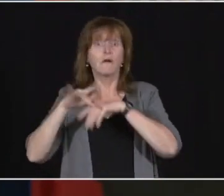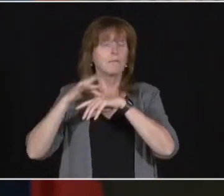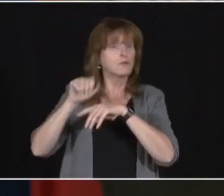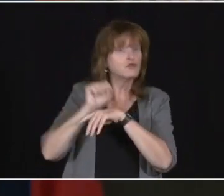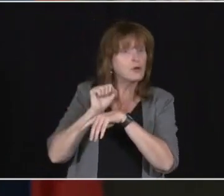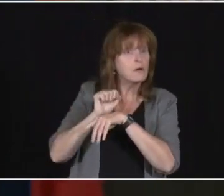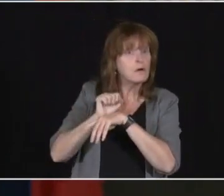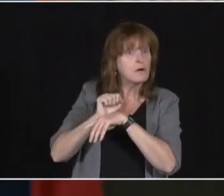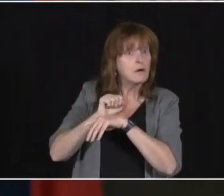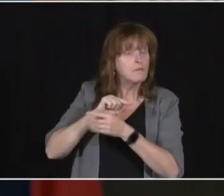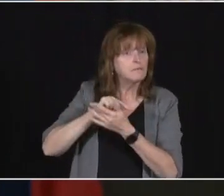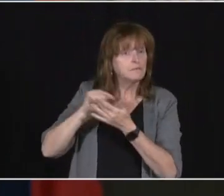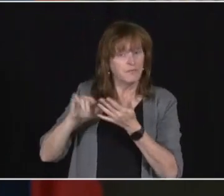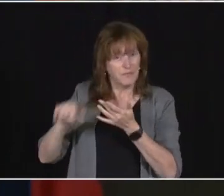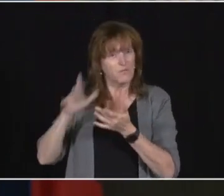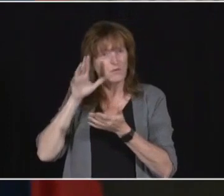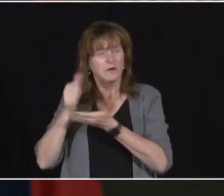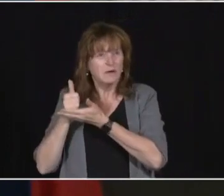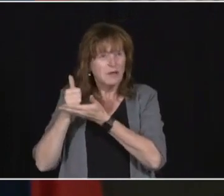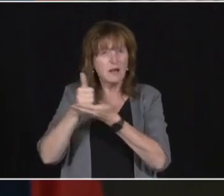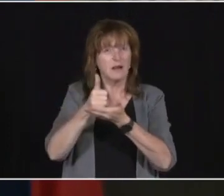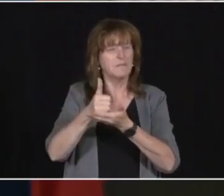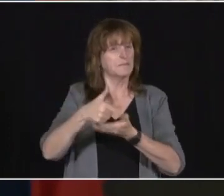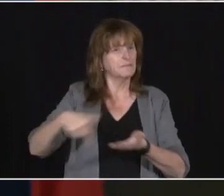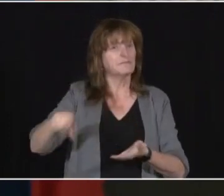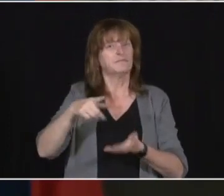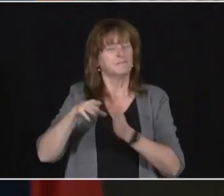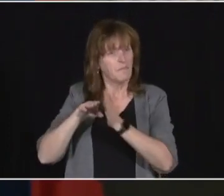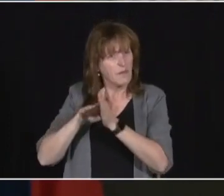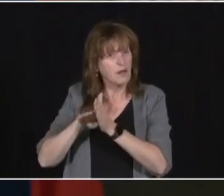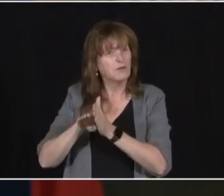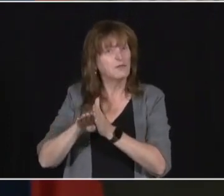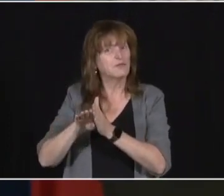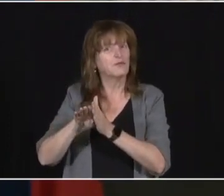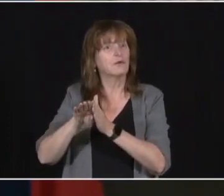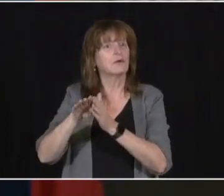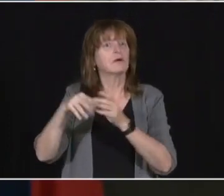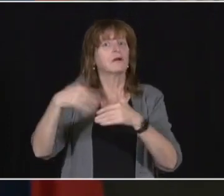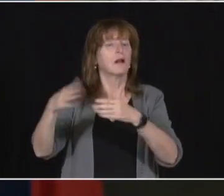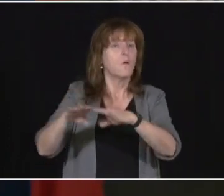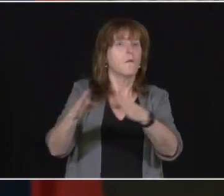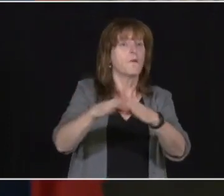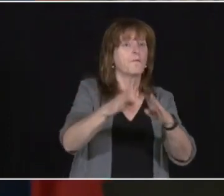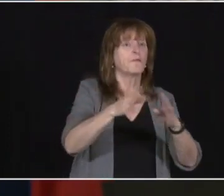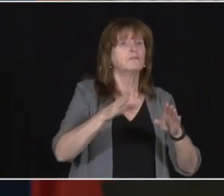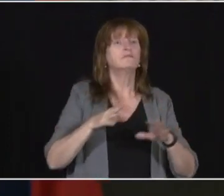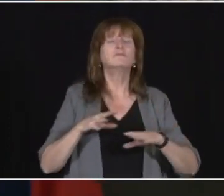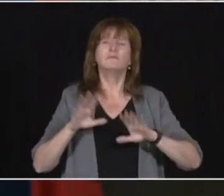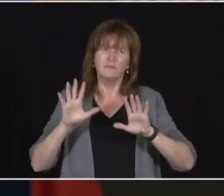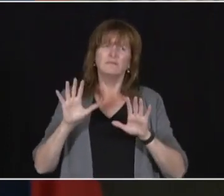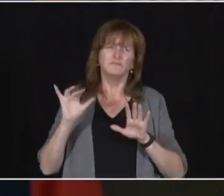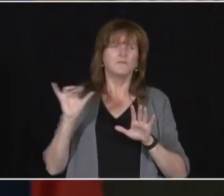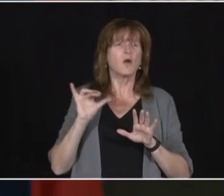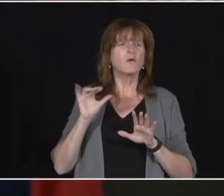portal that will make it easier for them by connecting them for opportunities for counseling, retraining and jobs. These opportunities will help on the road to